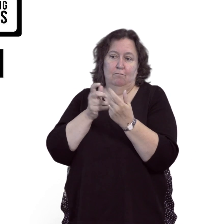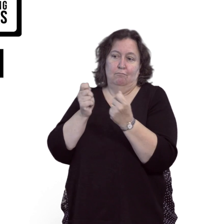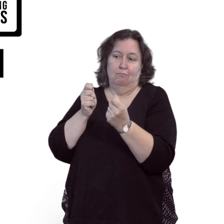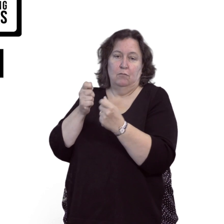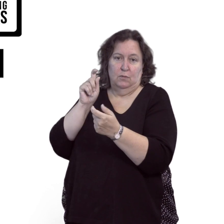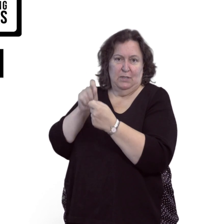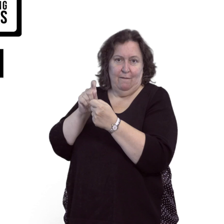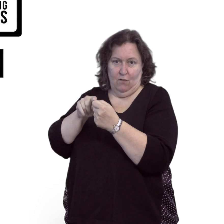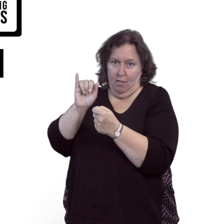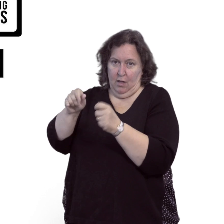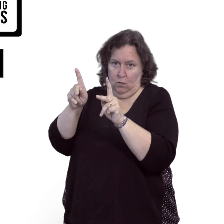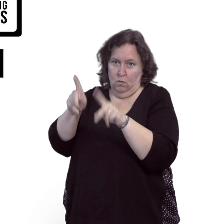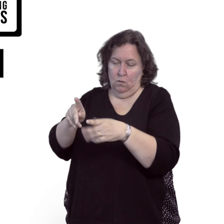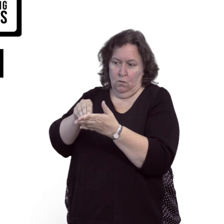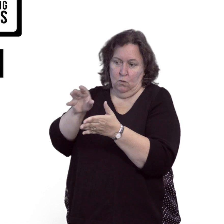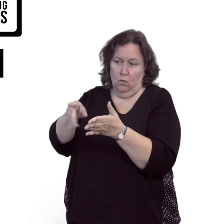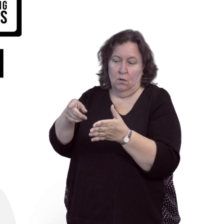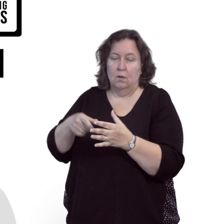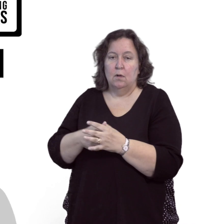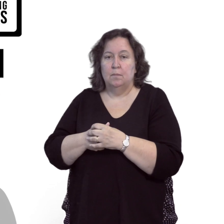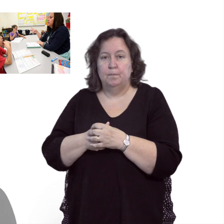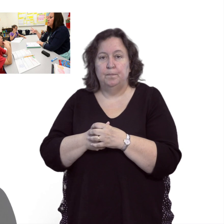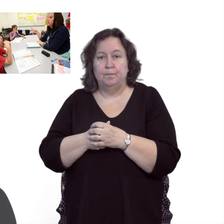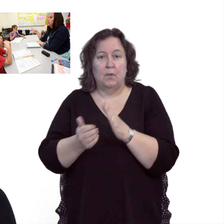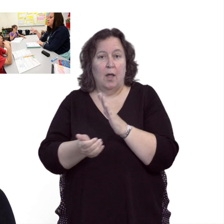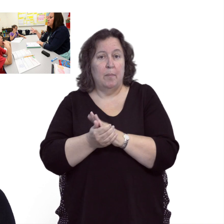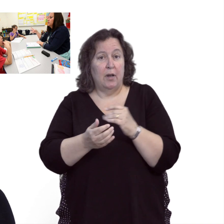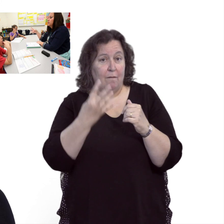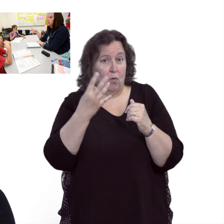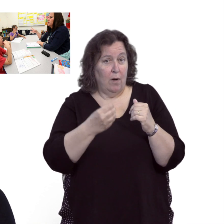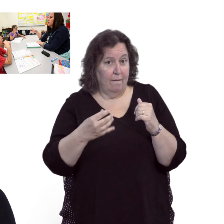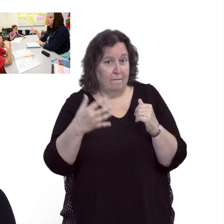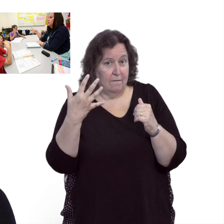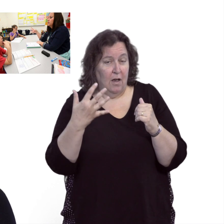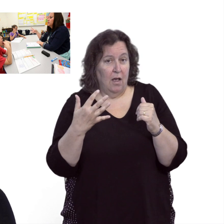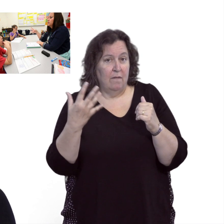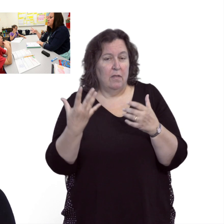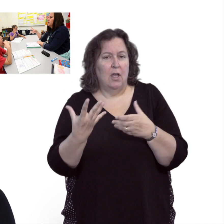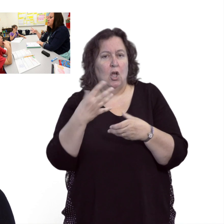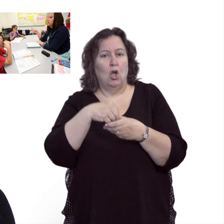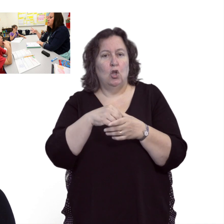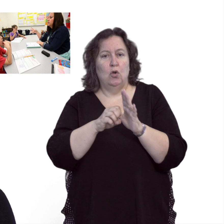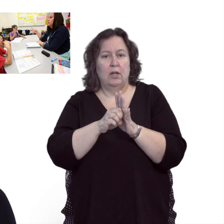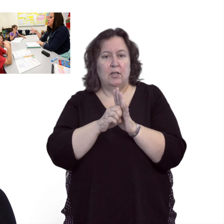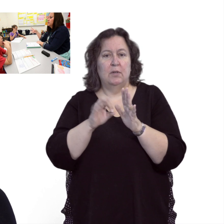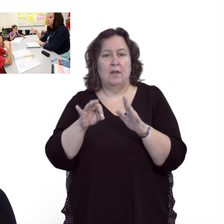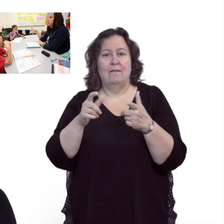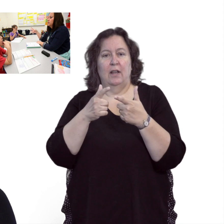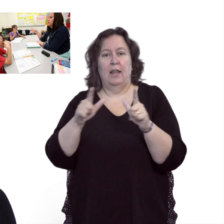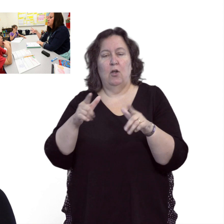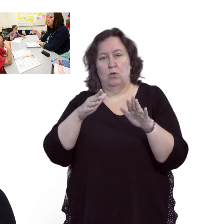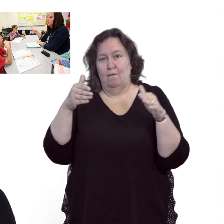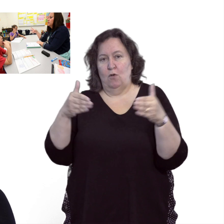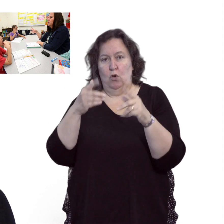Appendix IV and V include examples of language-focused goal pages for elementary-level students